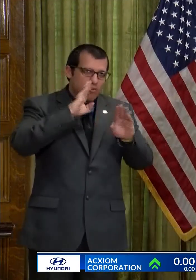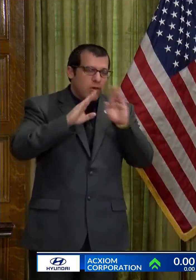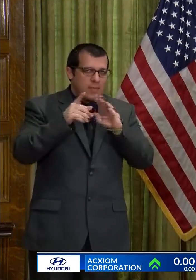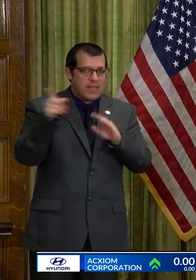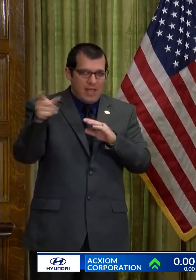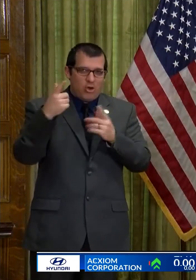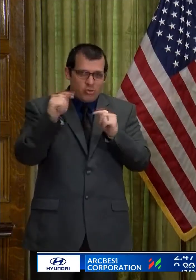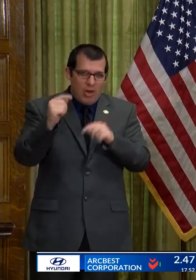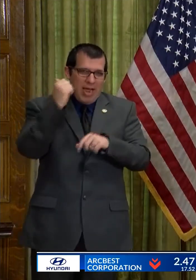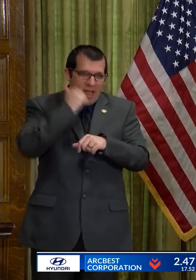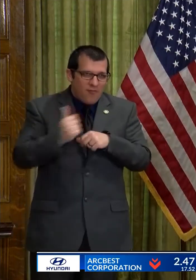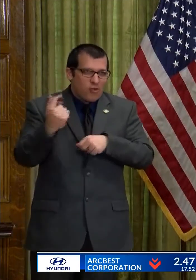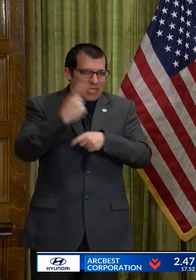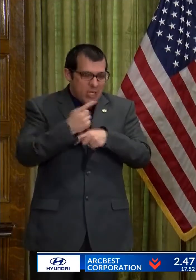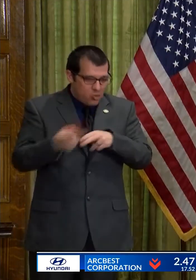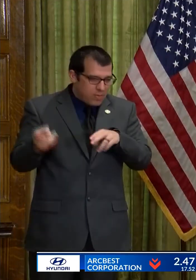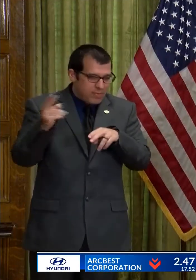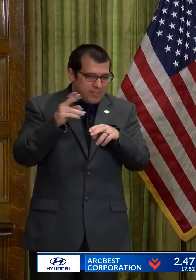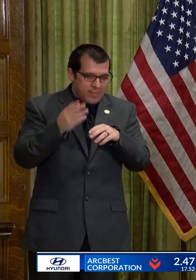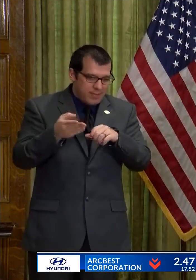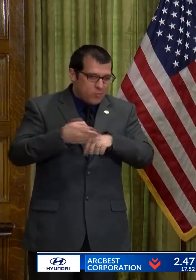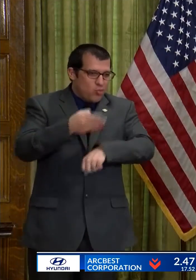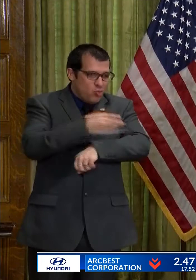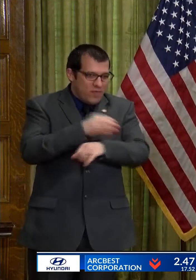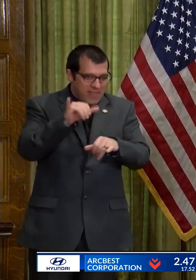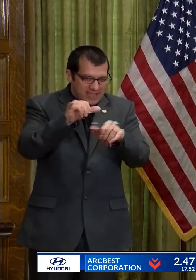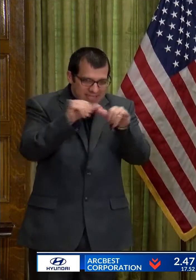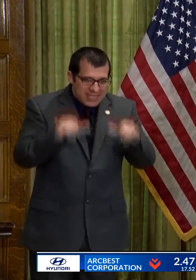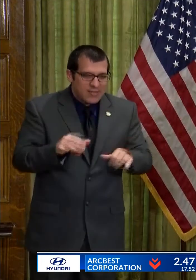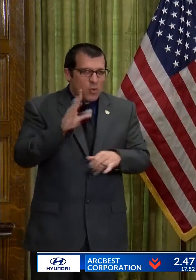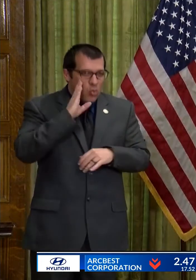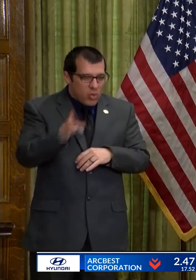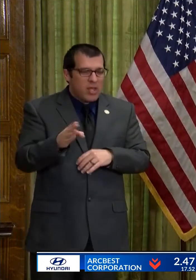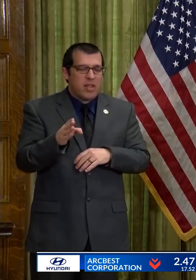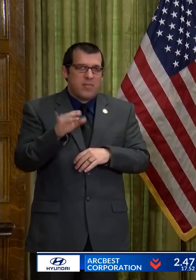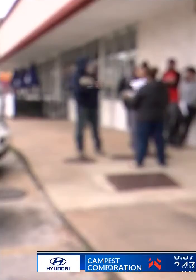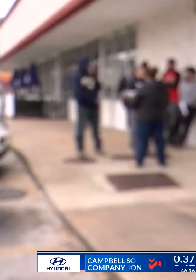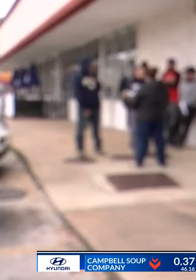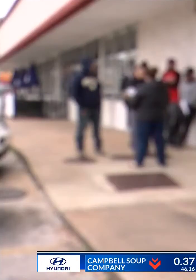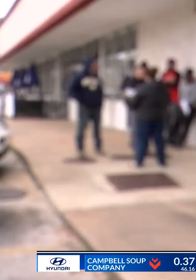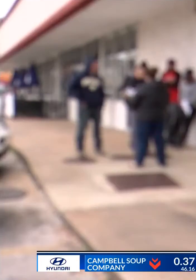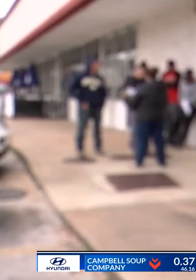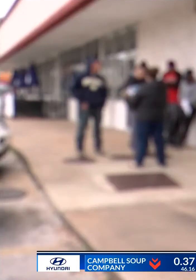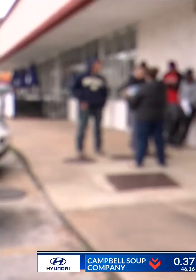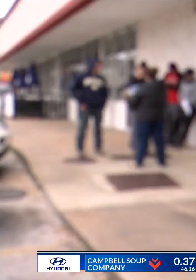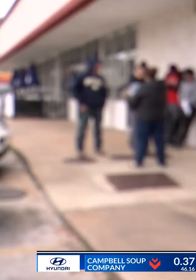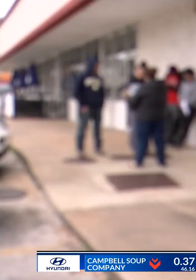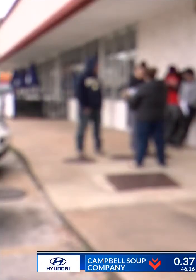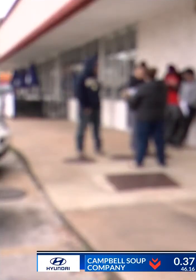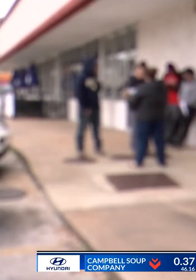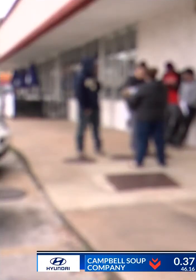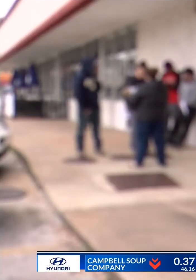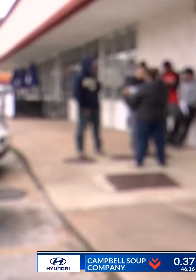I" (*CHA*)) HUTCHINSON SAYS THE STATE HAS ADDED 20 TO 30